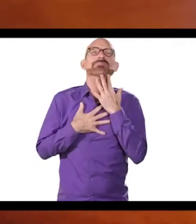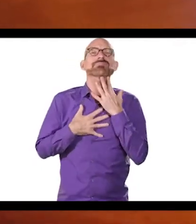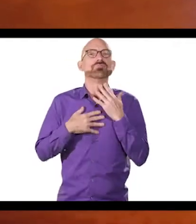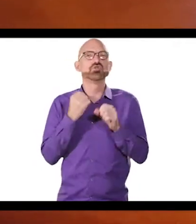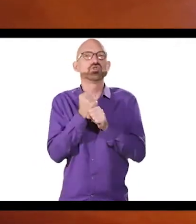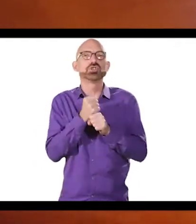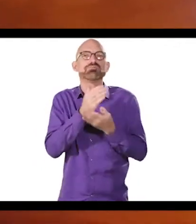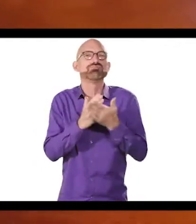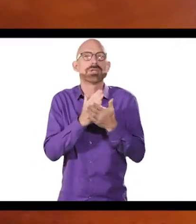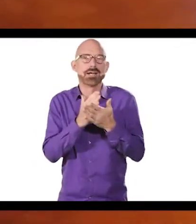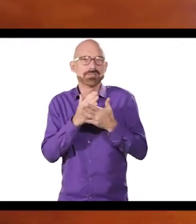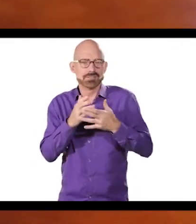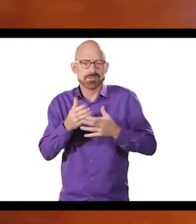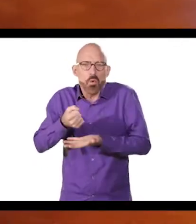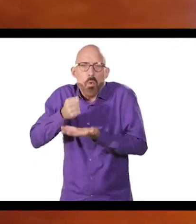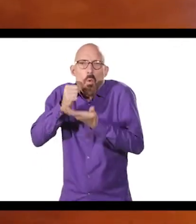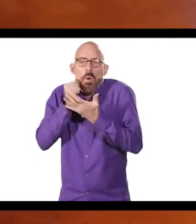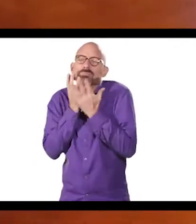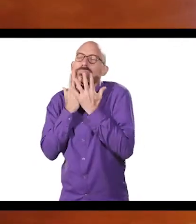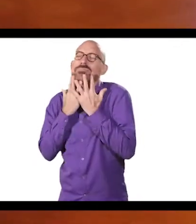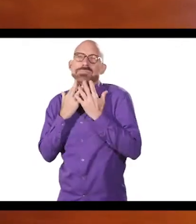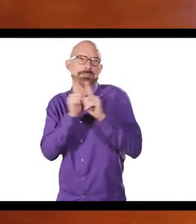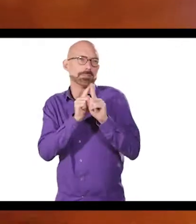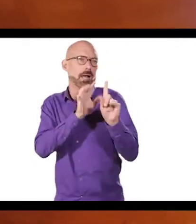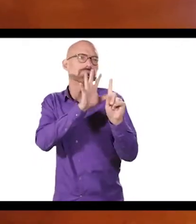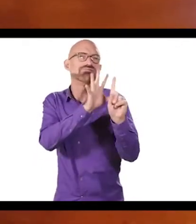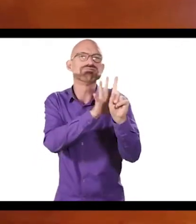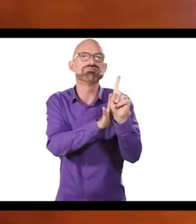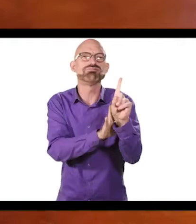sweet dewy remnants of a green, spring day, kiss